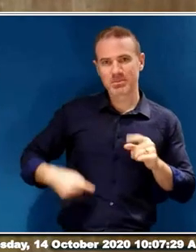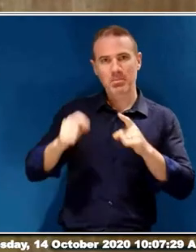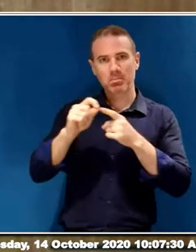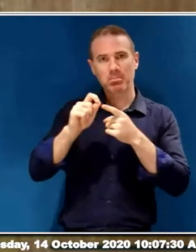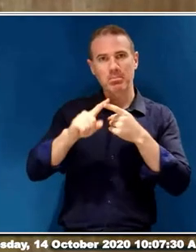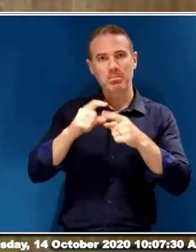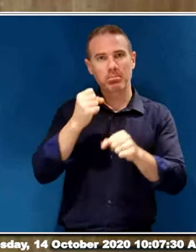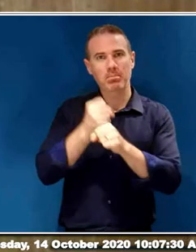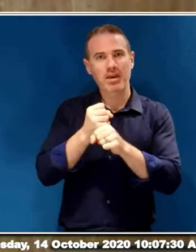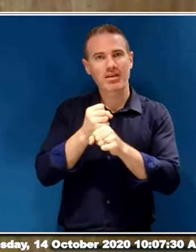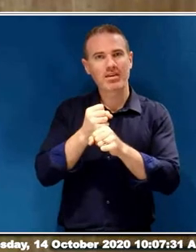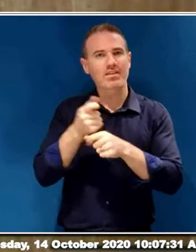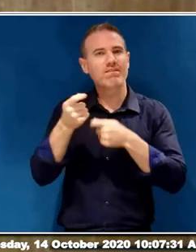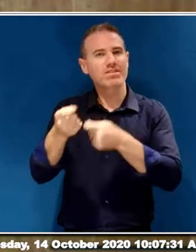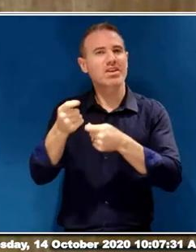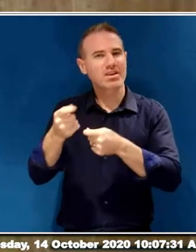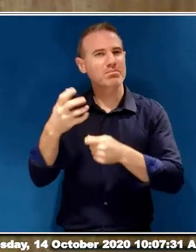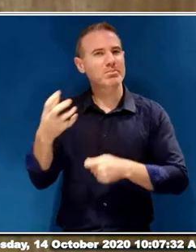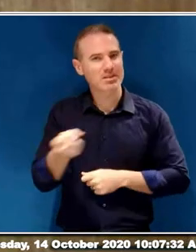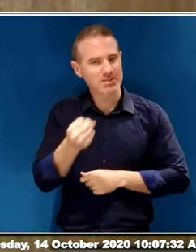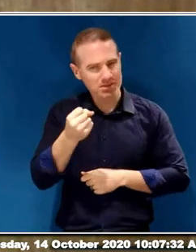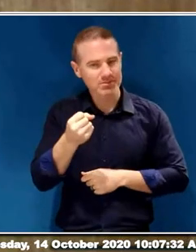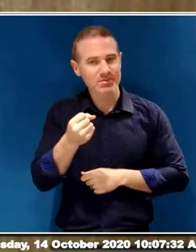Dysgraphia affects the joints in the finger.